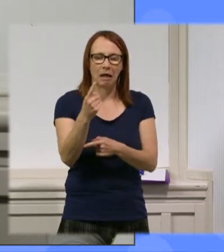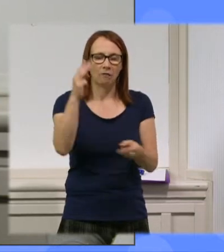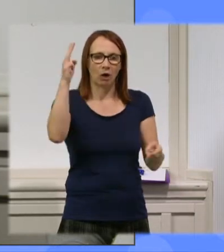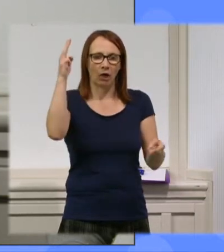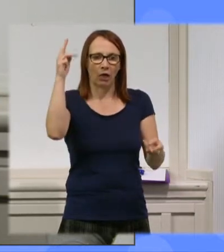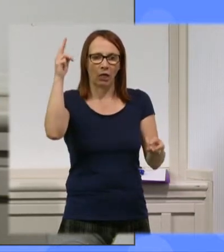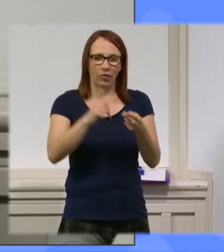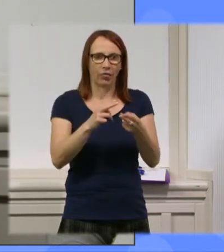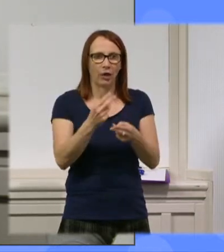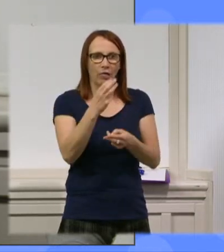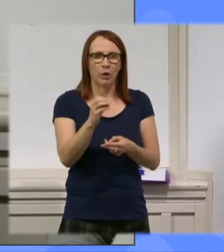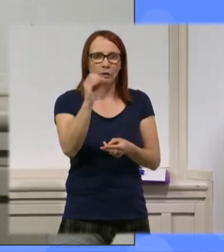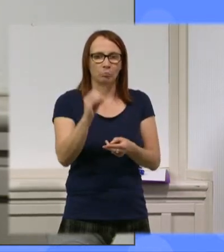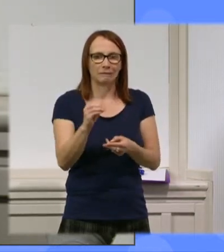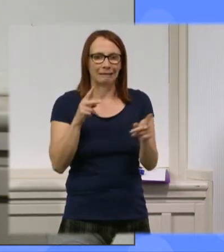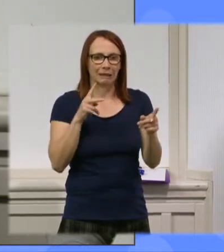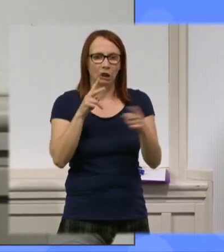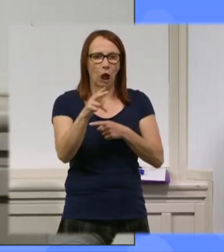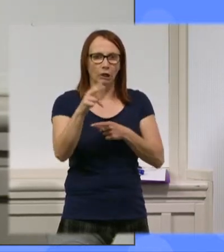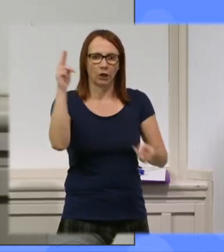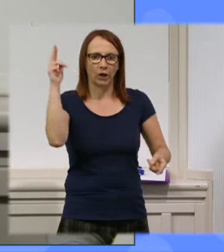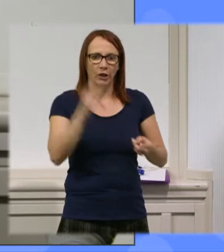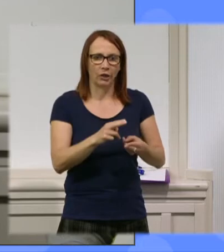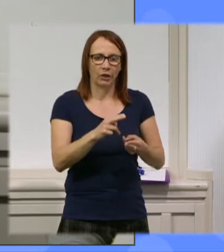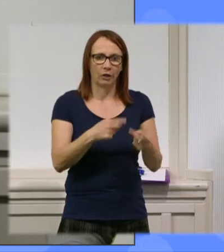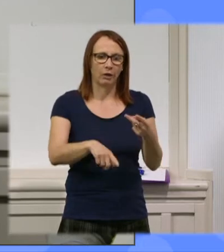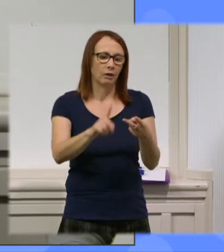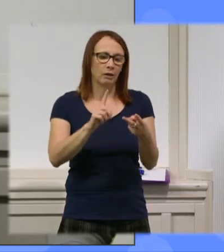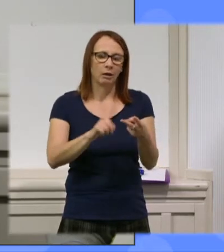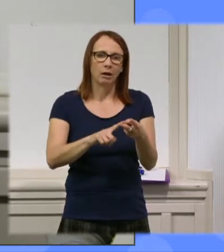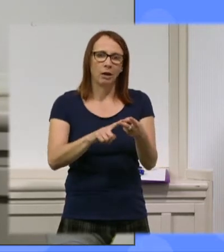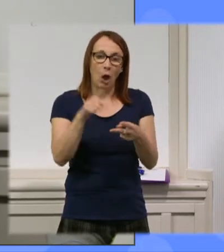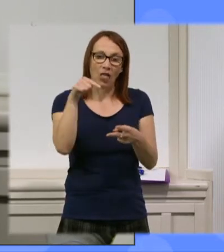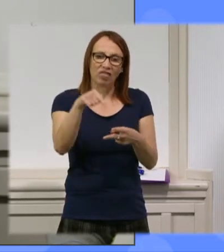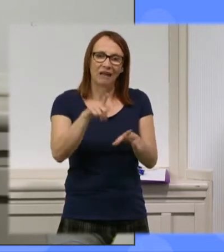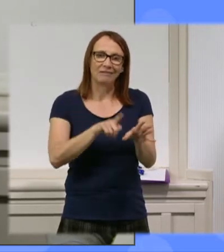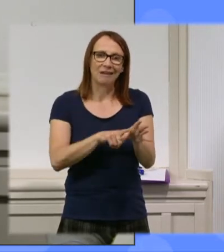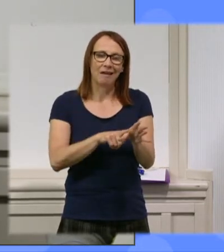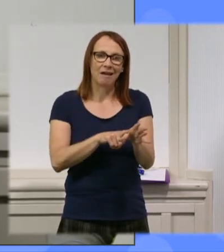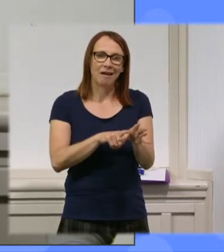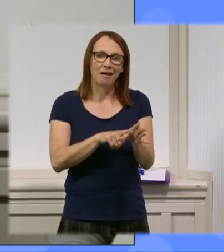financial allocation but secondly in the autumn of that year the factory where my